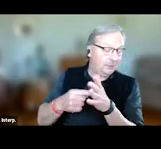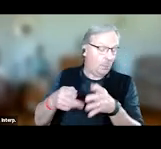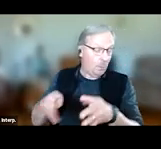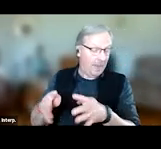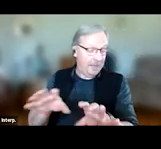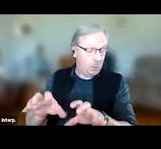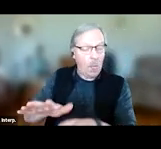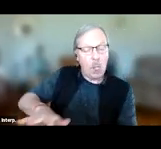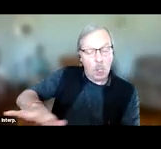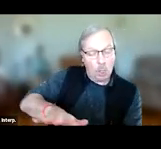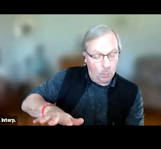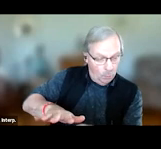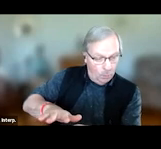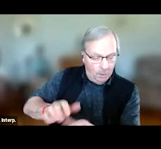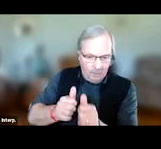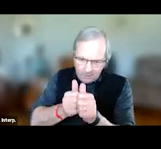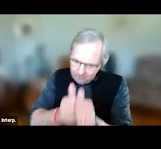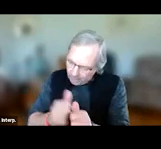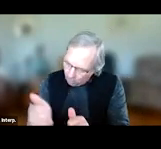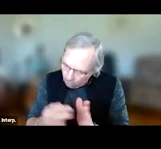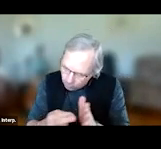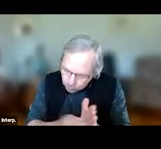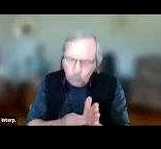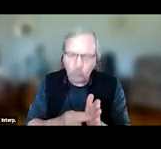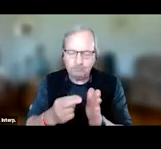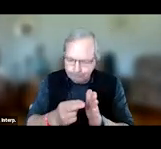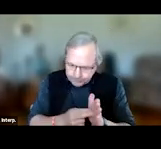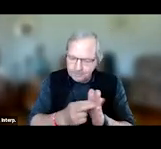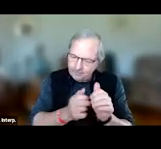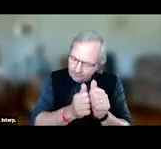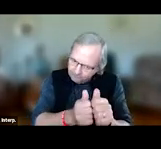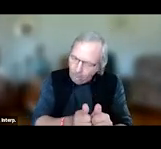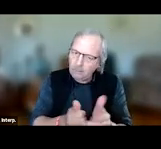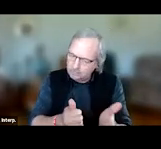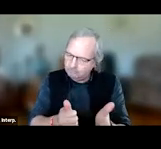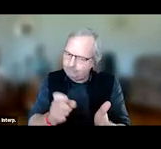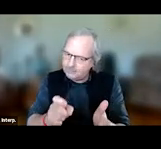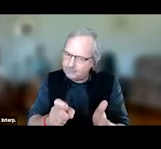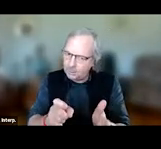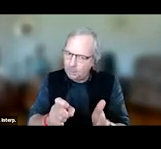Of course, they're following all of the rules and regulations as they need to. So it's that on the ground